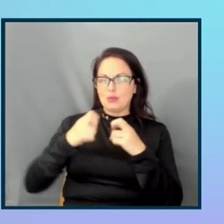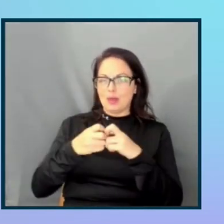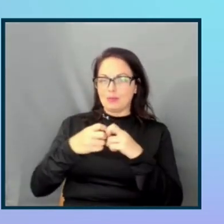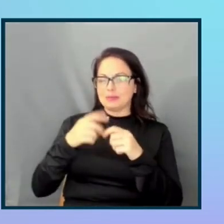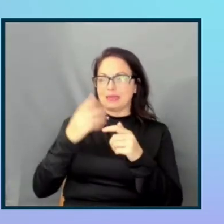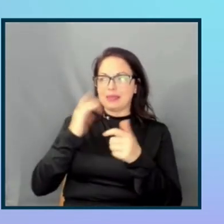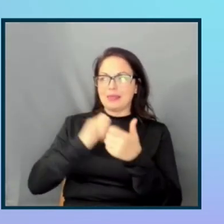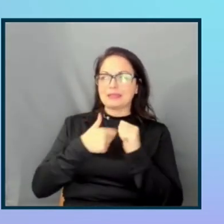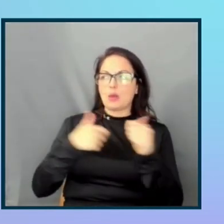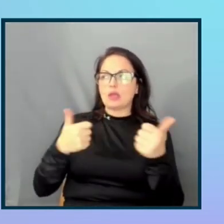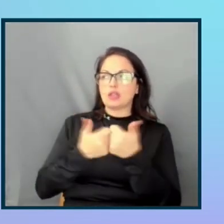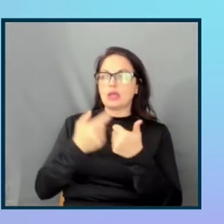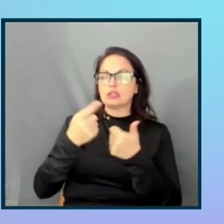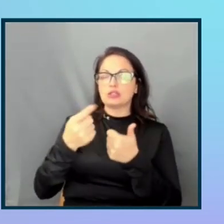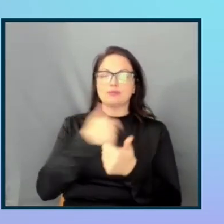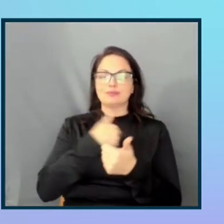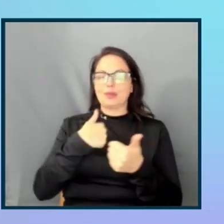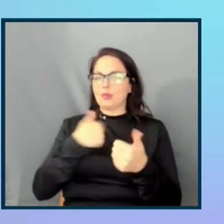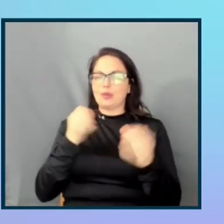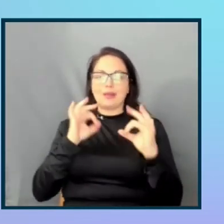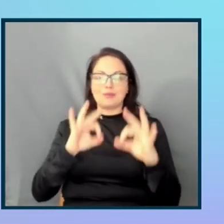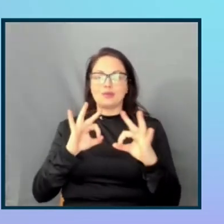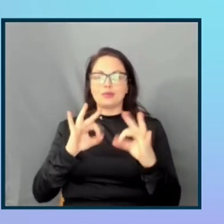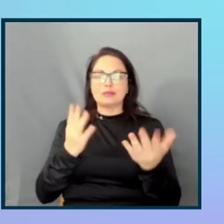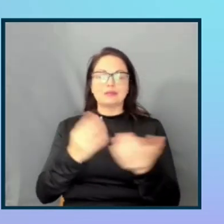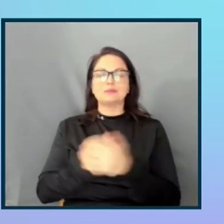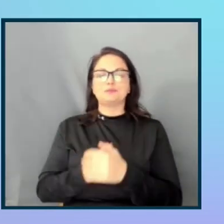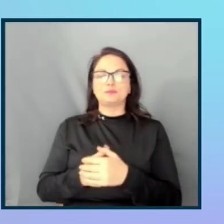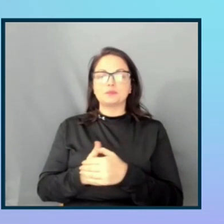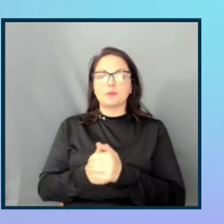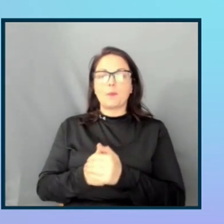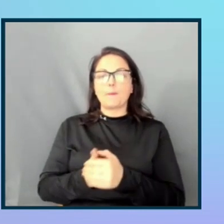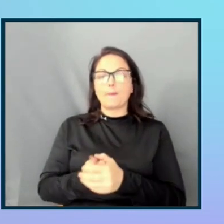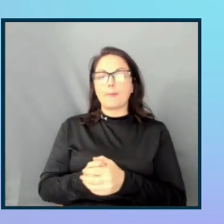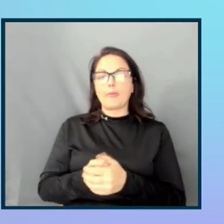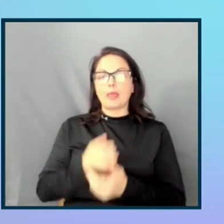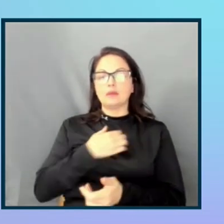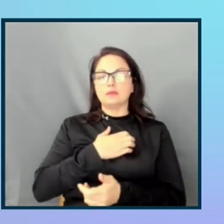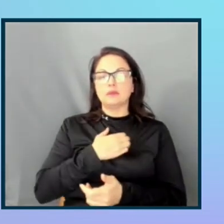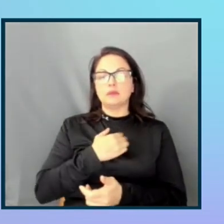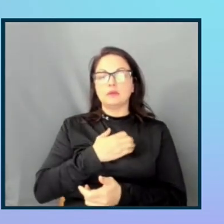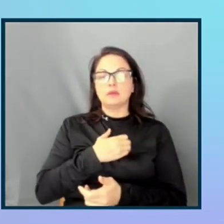We're not perfect, why should we be perfect? I think, and I apply this principle